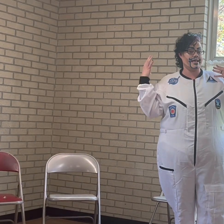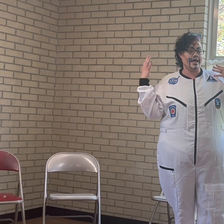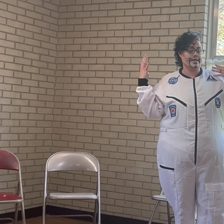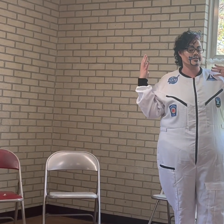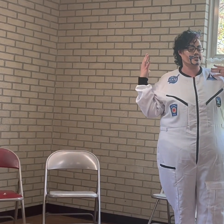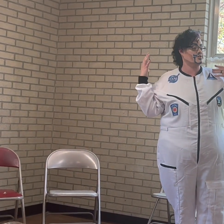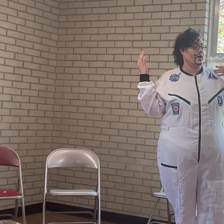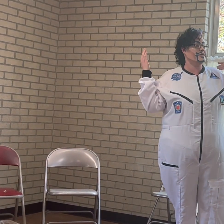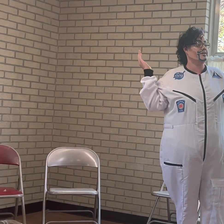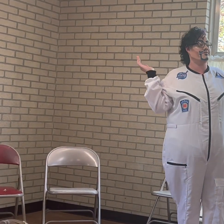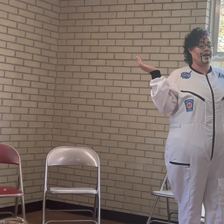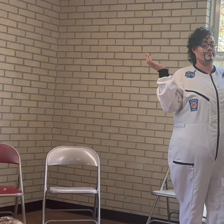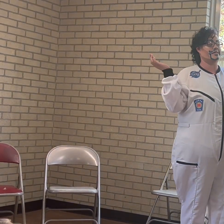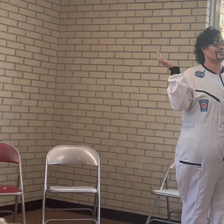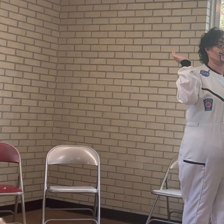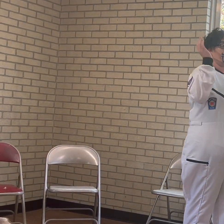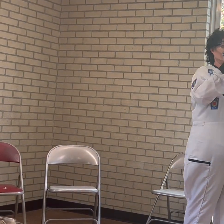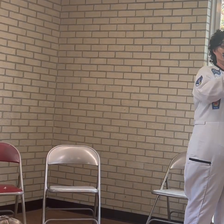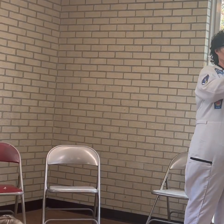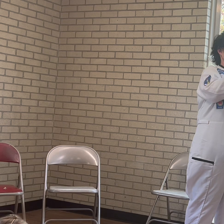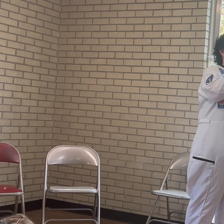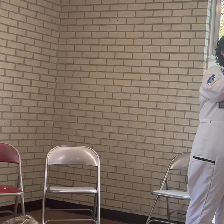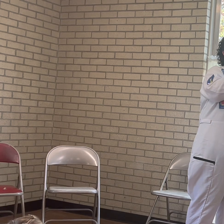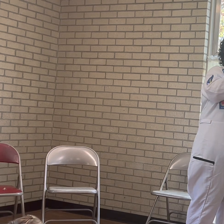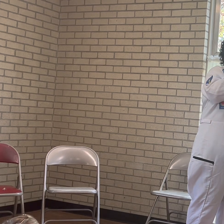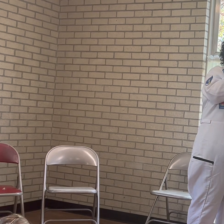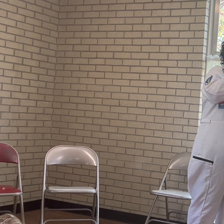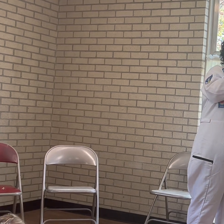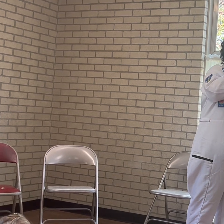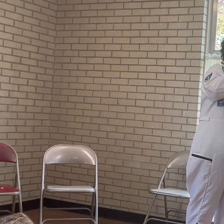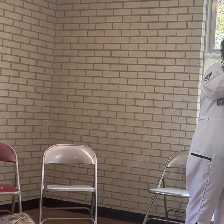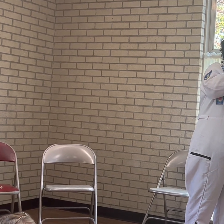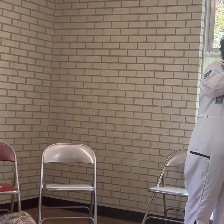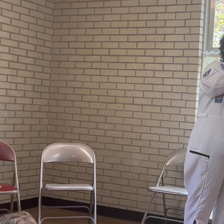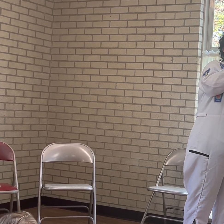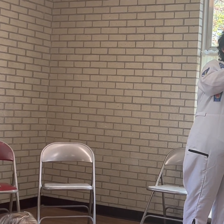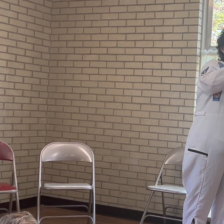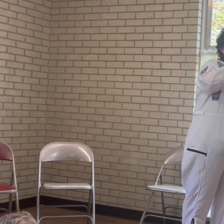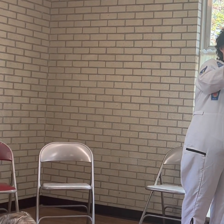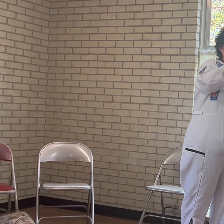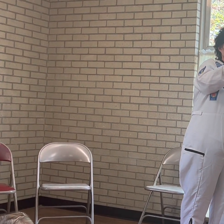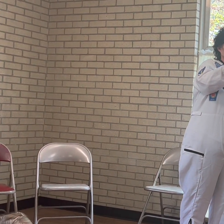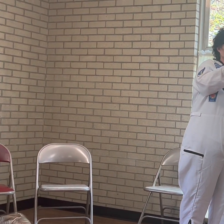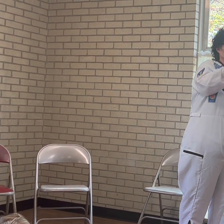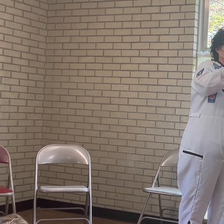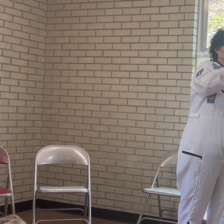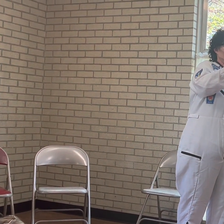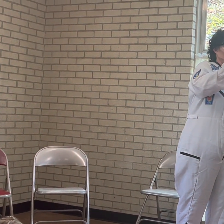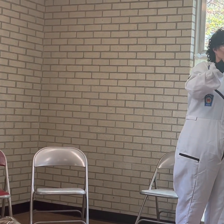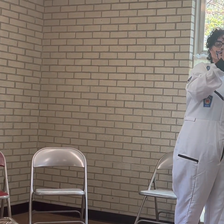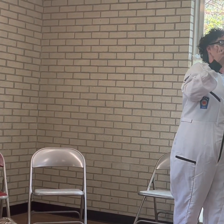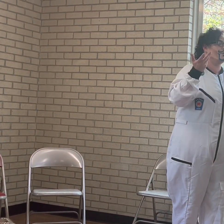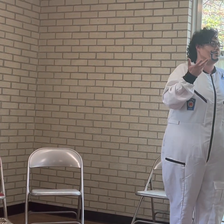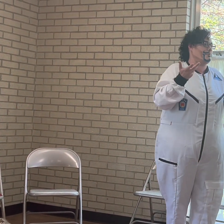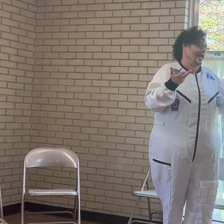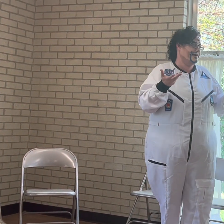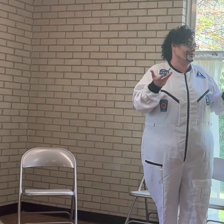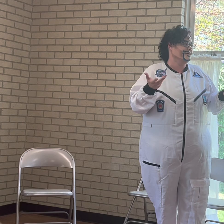signs so I'm going to invite Mr. Aaron and Mr. Zae no, yes?! Mr. Aaron: And so unprepared! Mr. Dixon: You're so unprepared?!